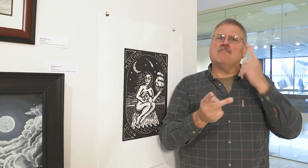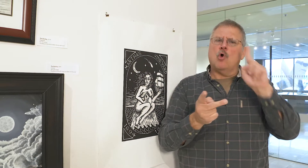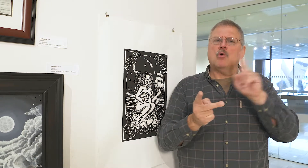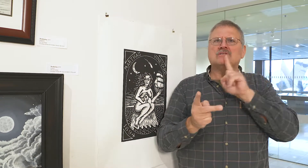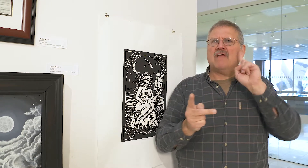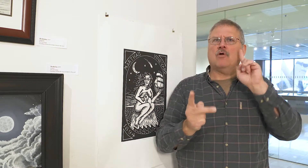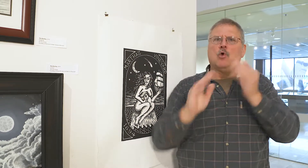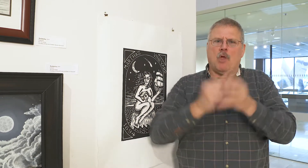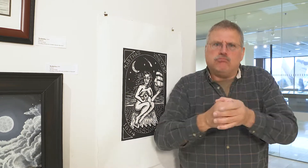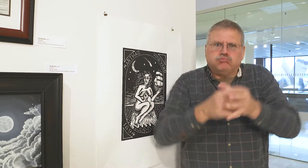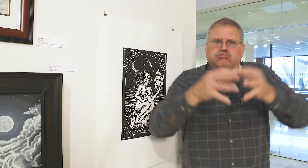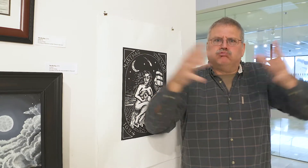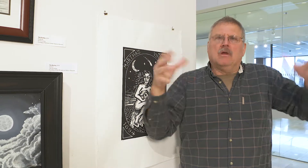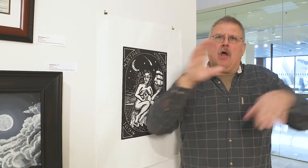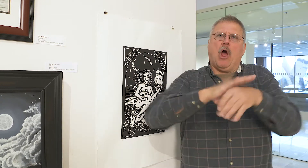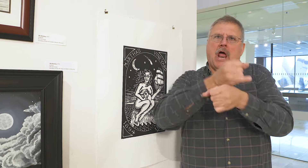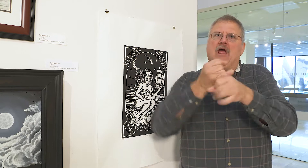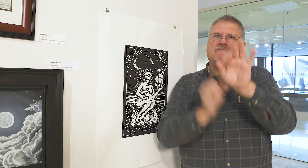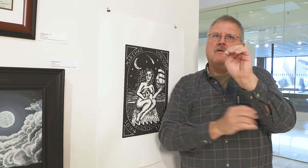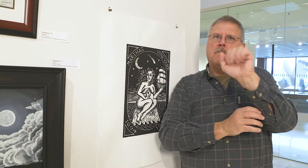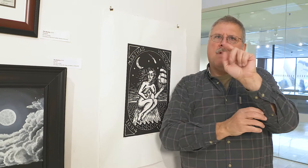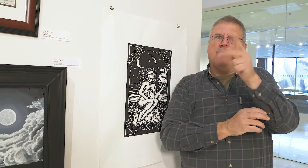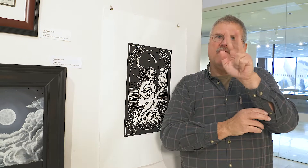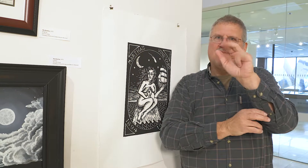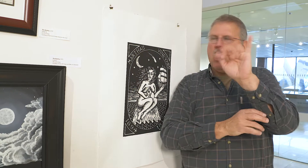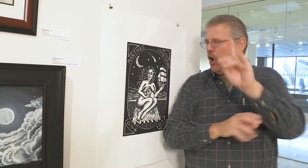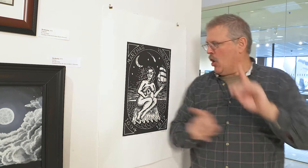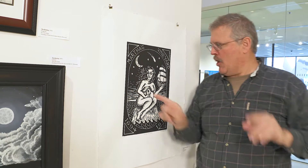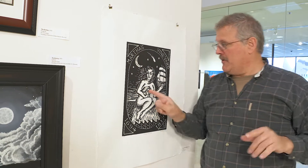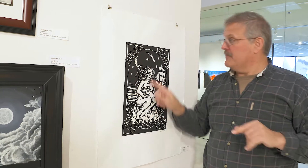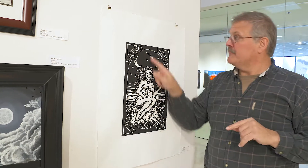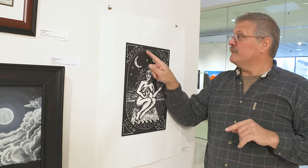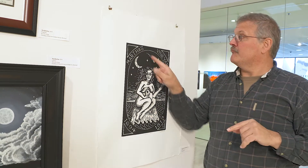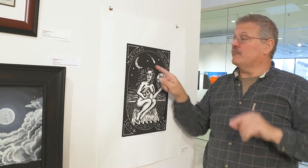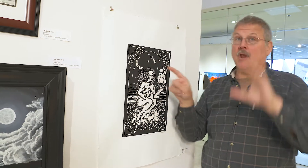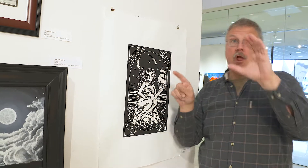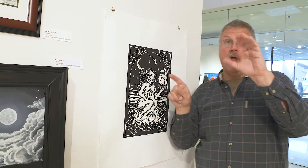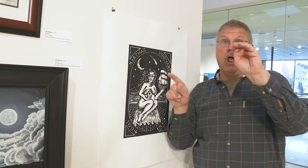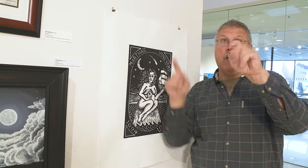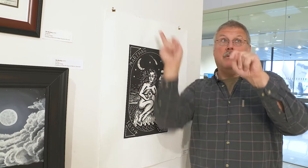The birdhouse represents a safe place for the Deaf community to grow and flourish on the island of Martha's Vineyard.